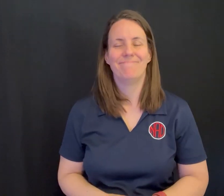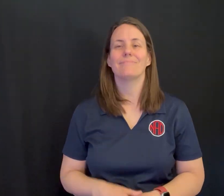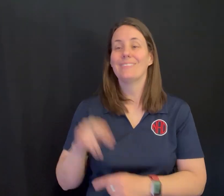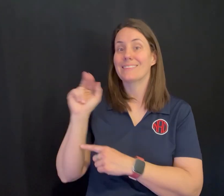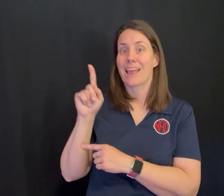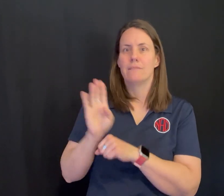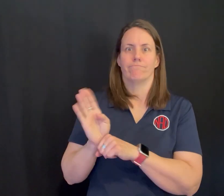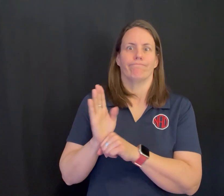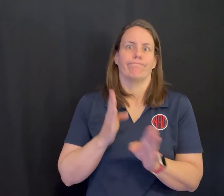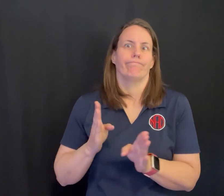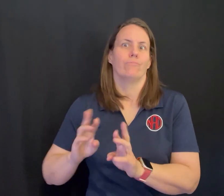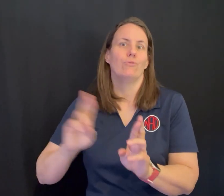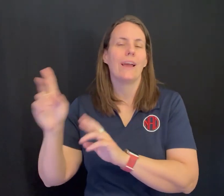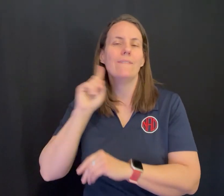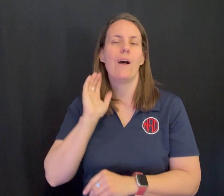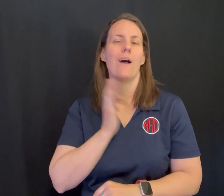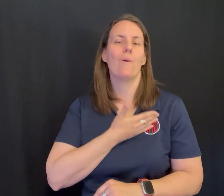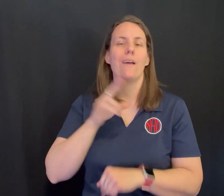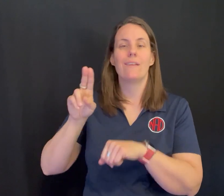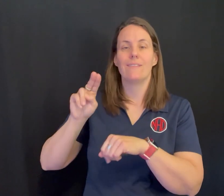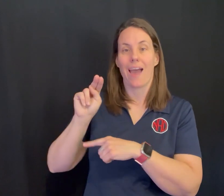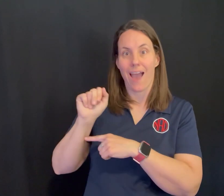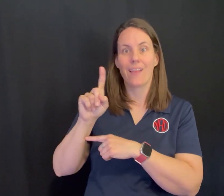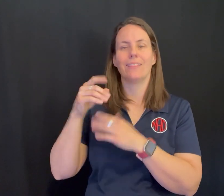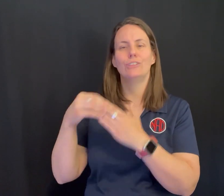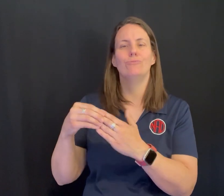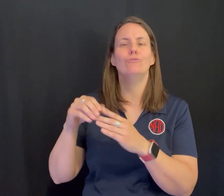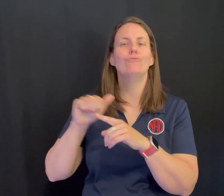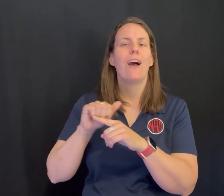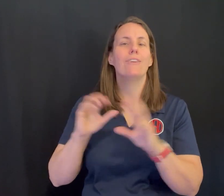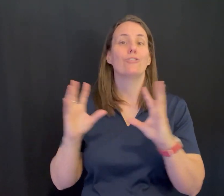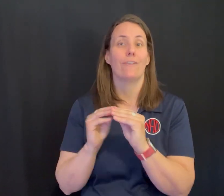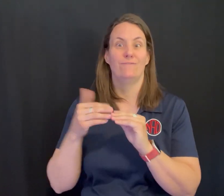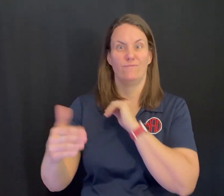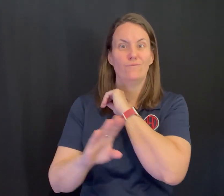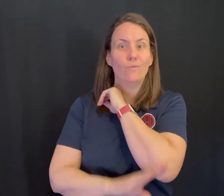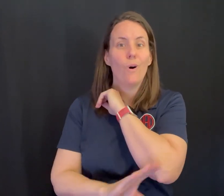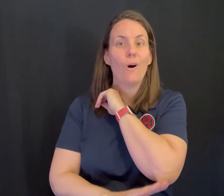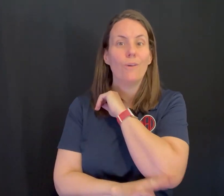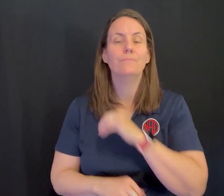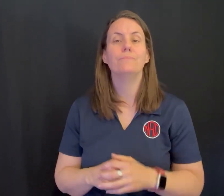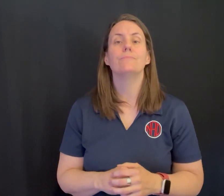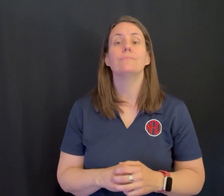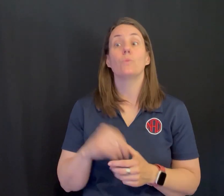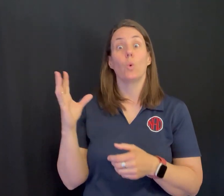The NAD continues to plan for its NAD Leadership Training Conference (NLTC) during September 21-23, 2023.